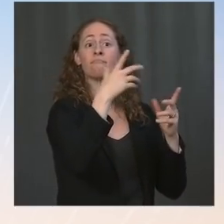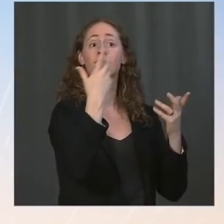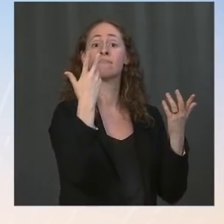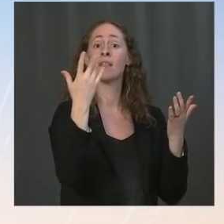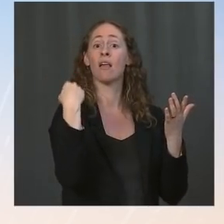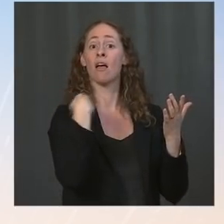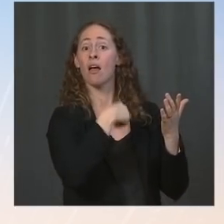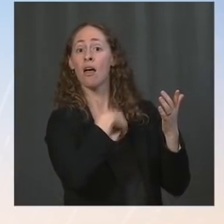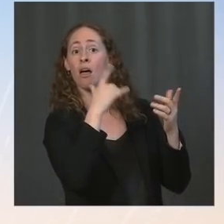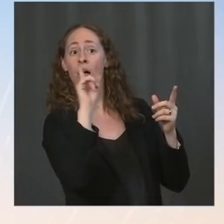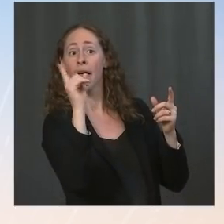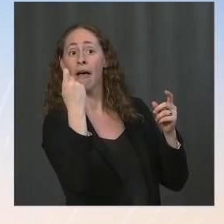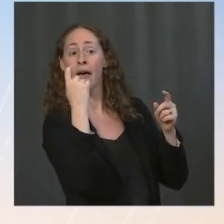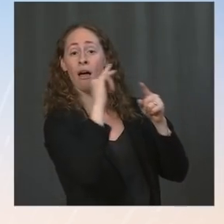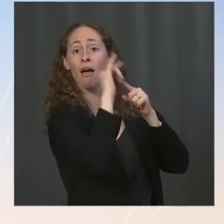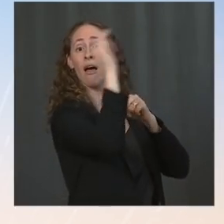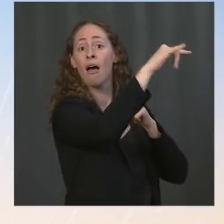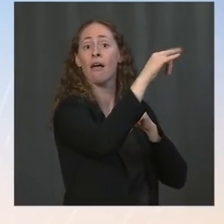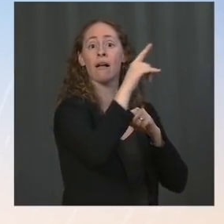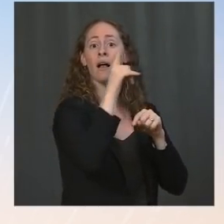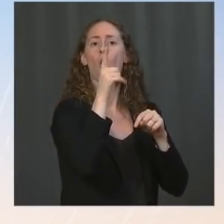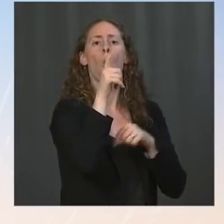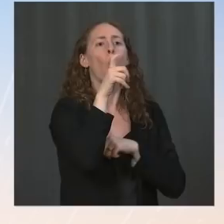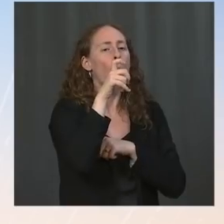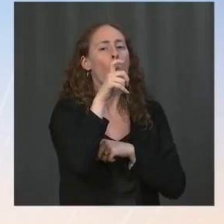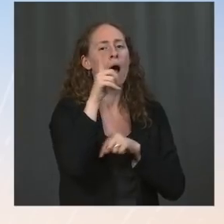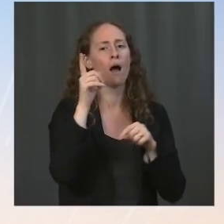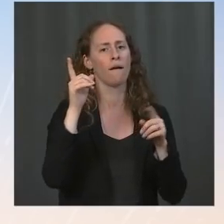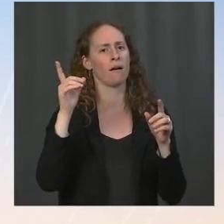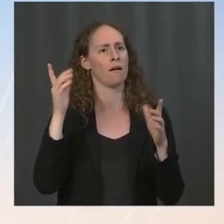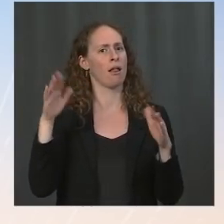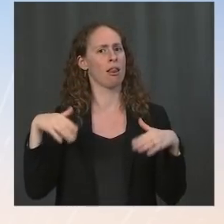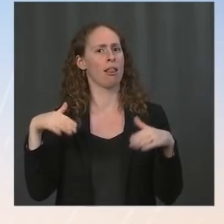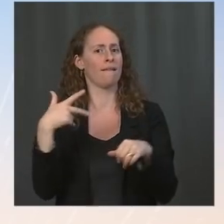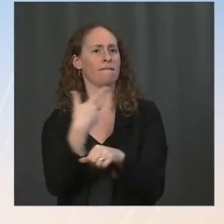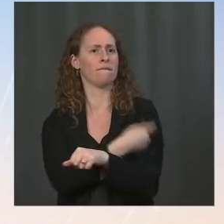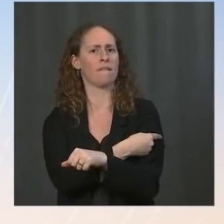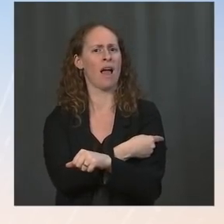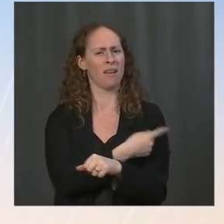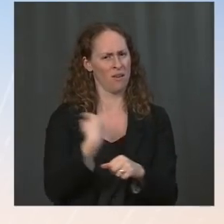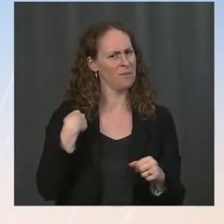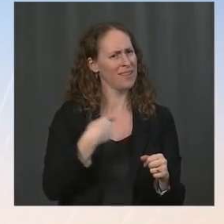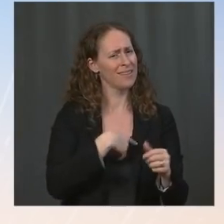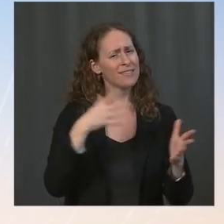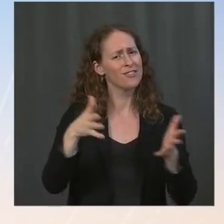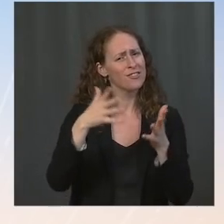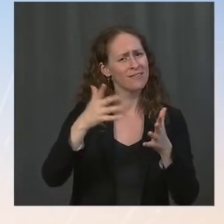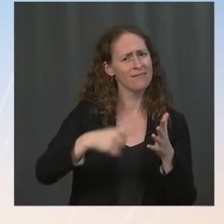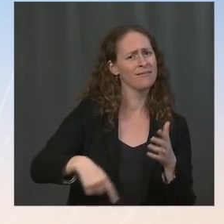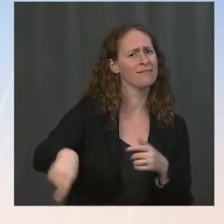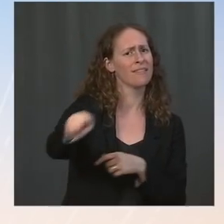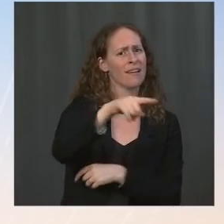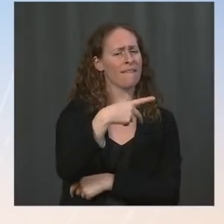continue to encourage people to get vaccinated. And the fastest path to reopening travel is for people to get vaccinated, to mask up,